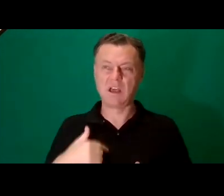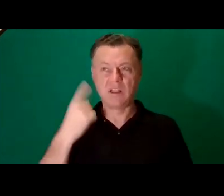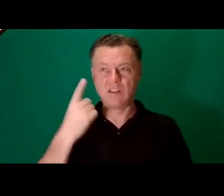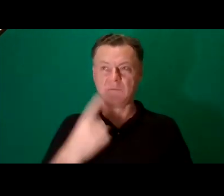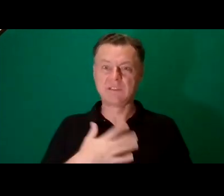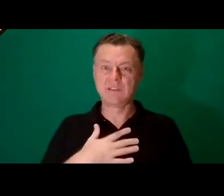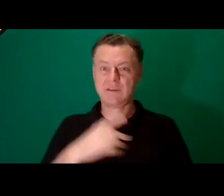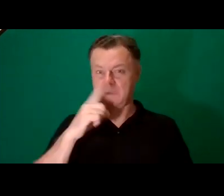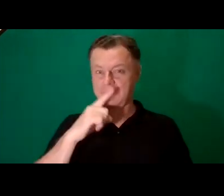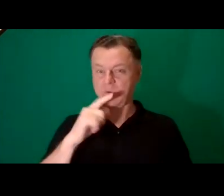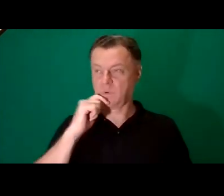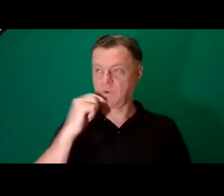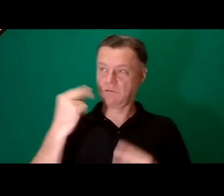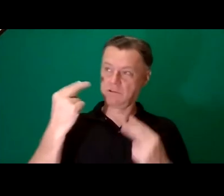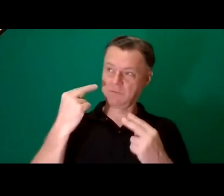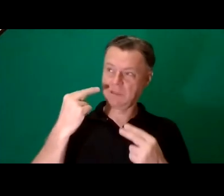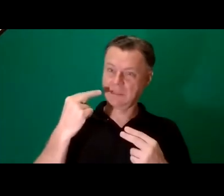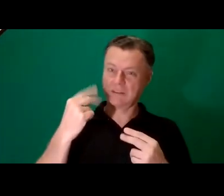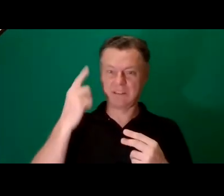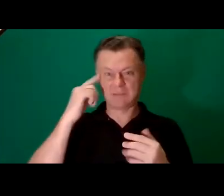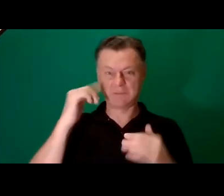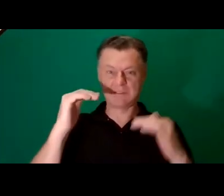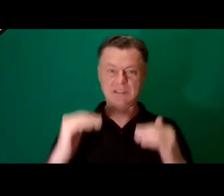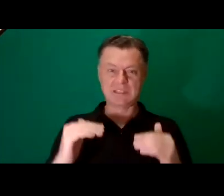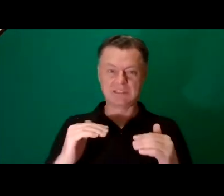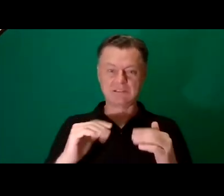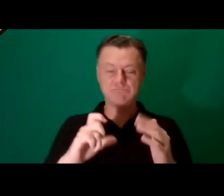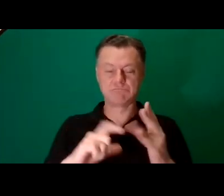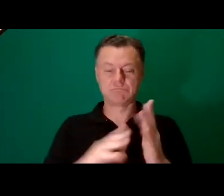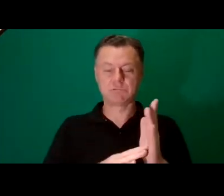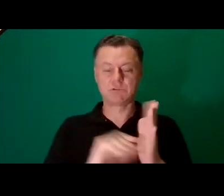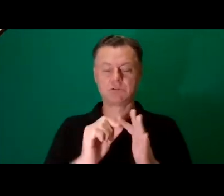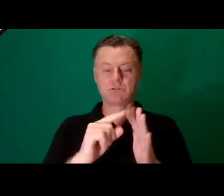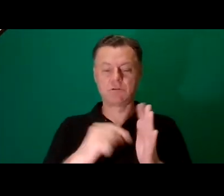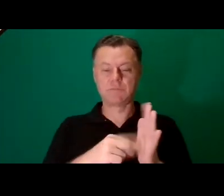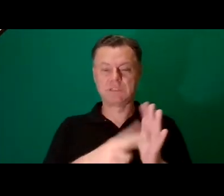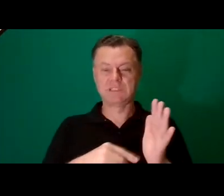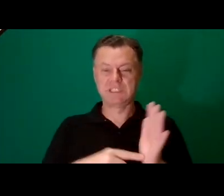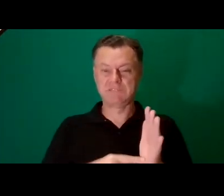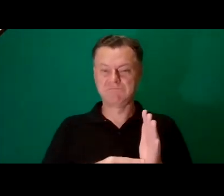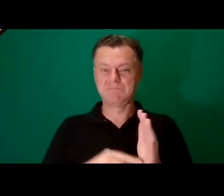would think I was less competent. I didn't think it was glamorous. I thought people would